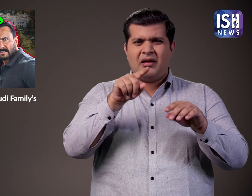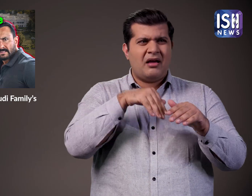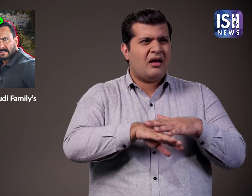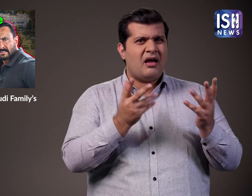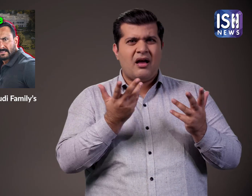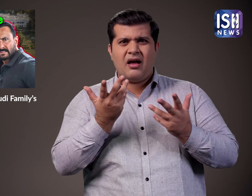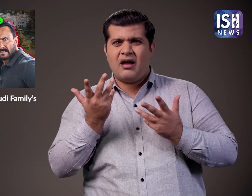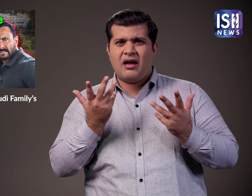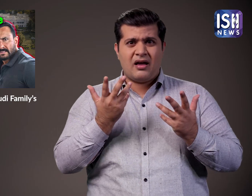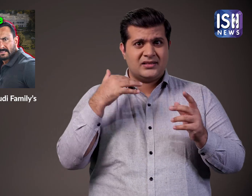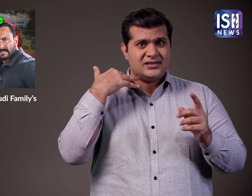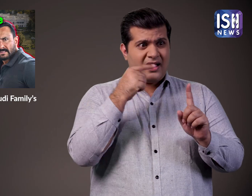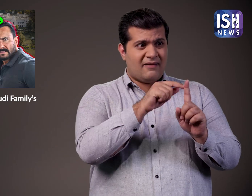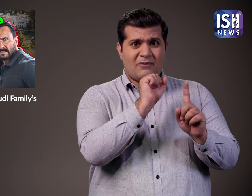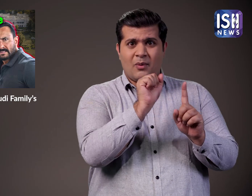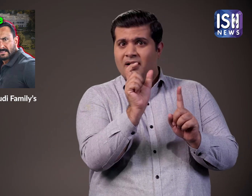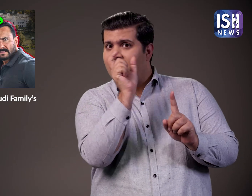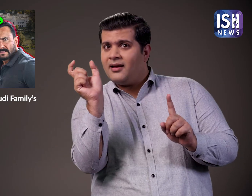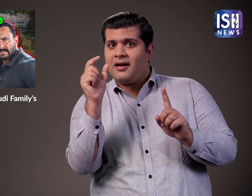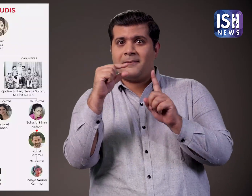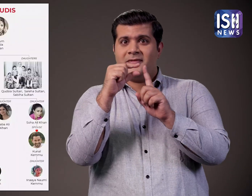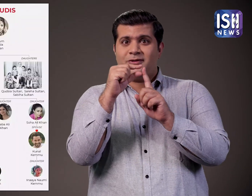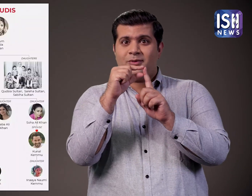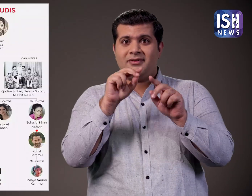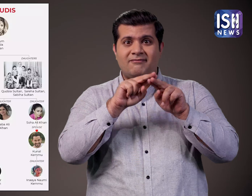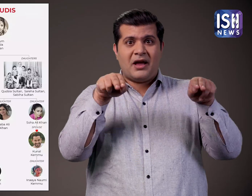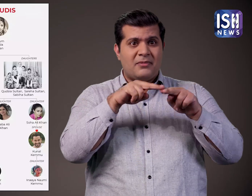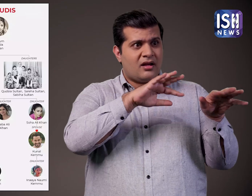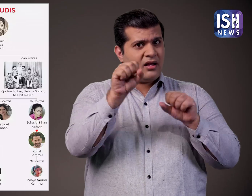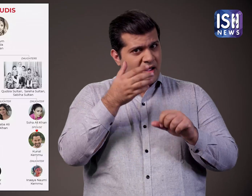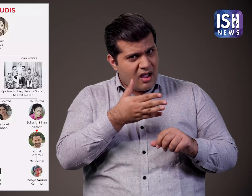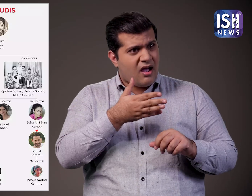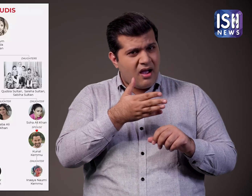So is Saif and his Pataudi family's property being taken over?